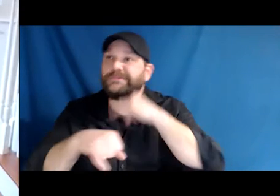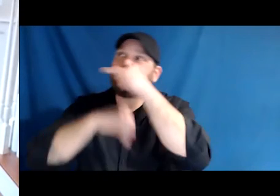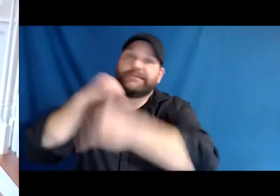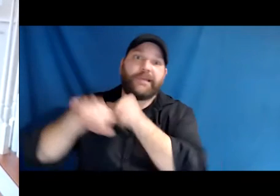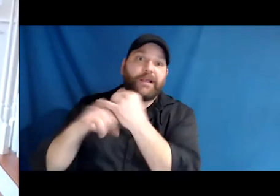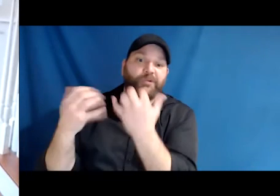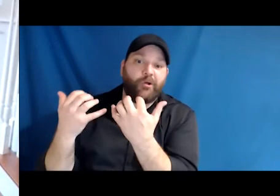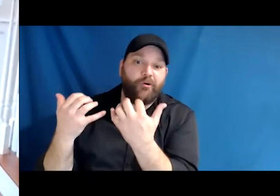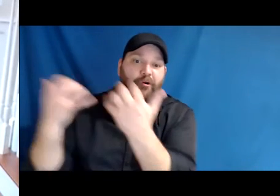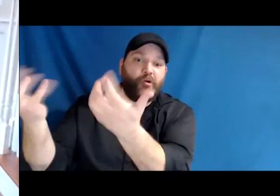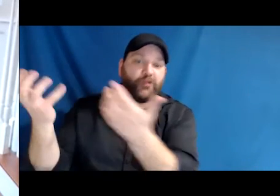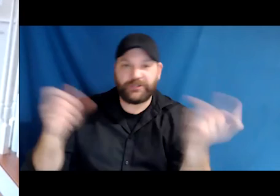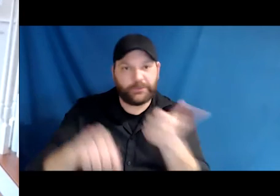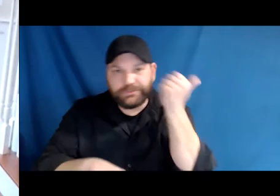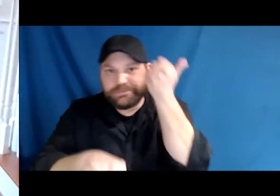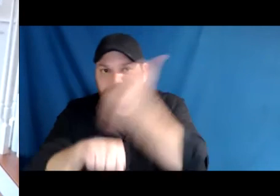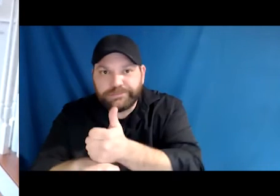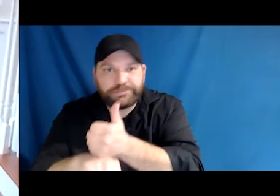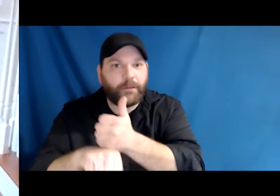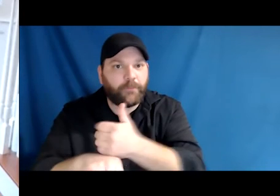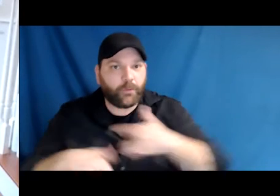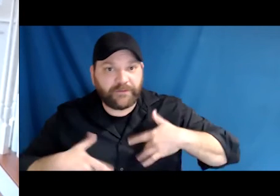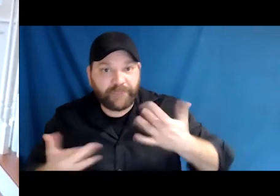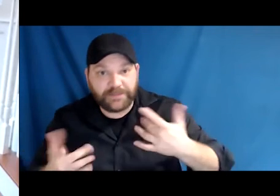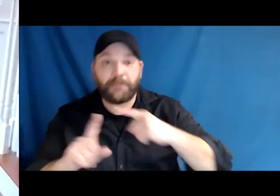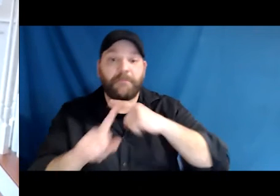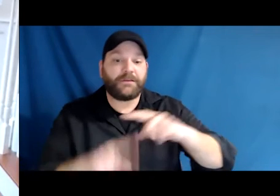to taking on the building operations of Nelson Center's new space,